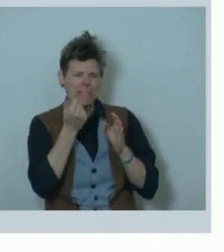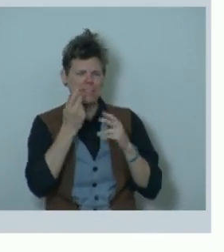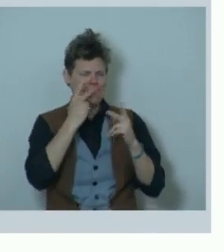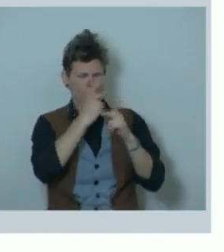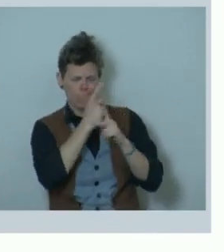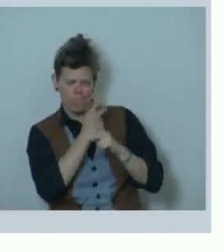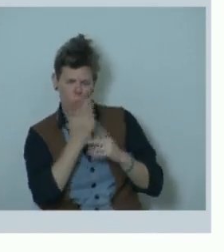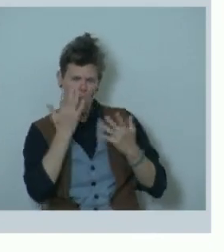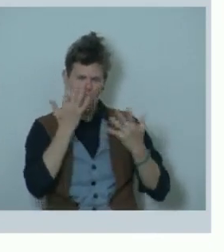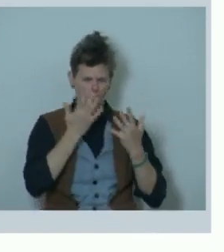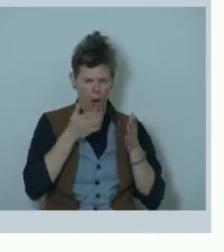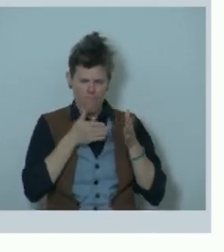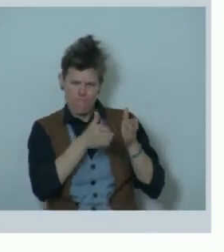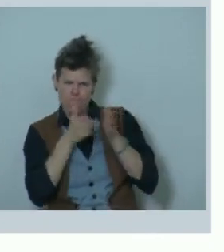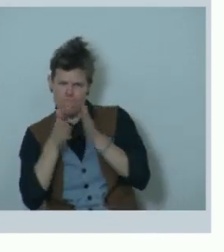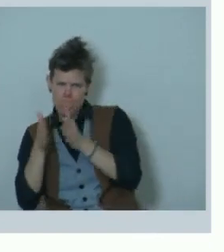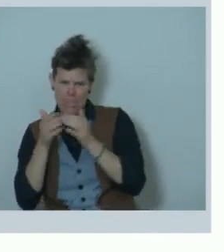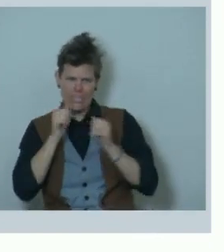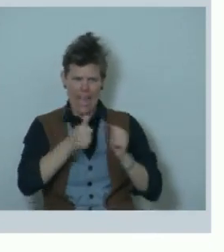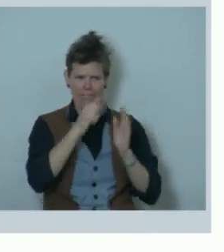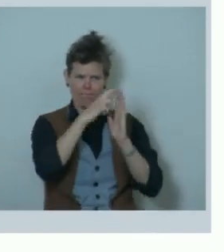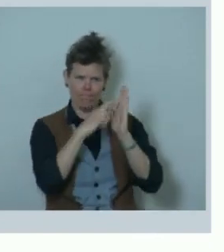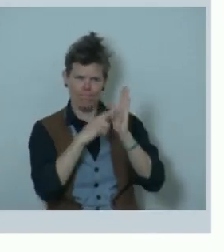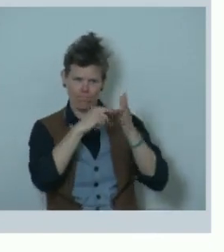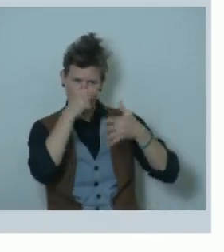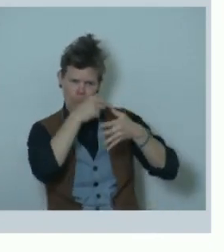YOU CAN SEE SOME NONESSENTIAL BUSINESSES COULD THEN BE OPENED UP.